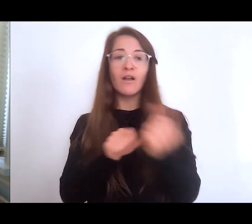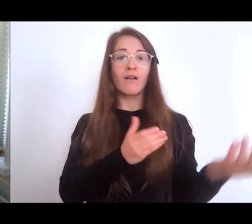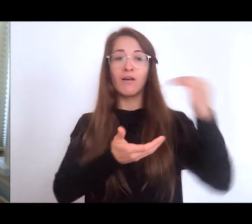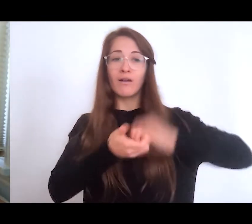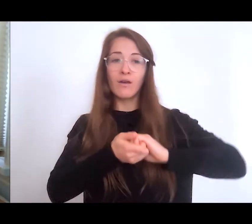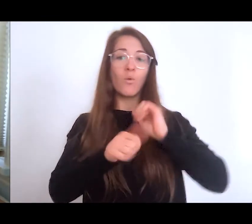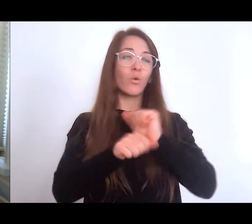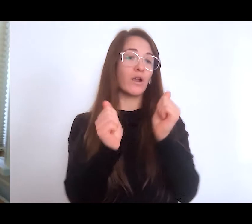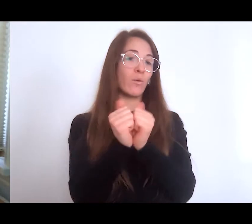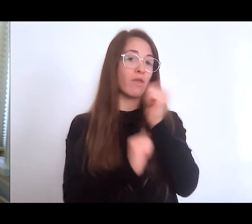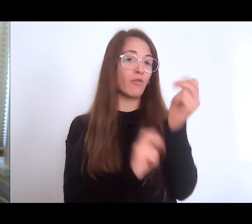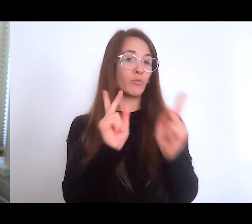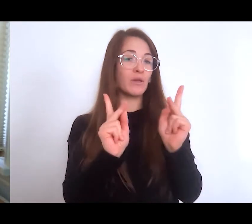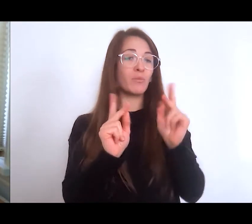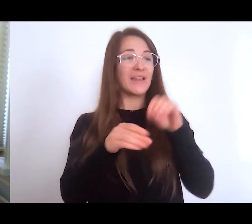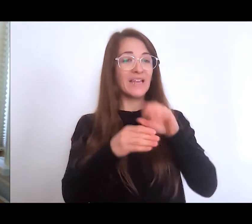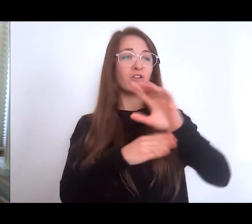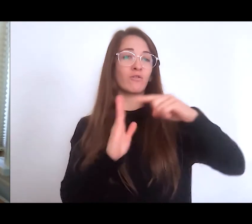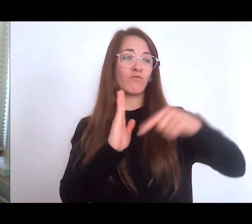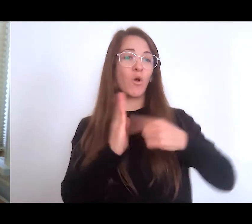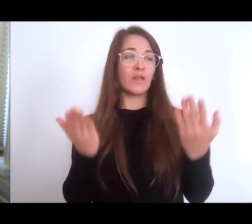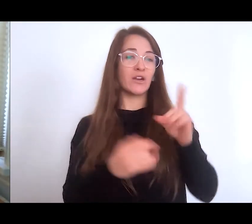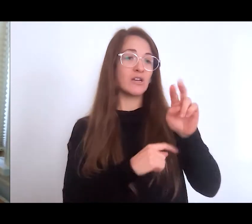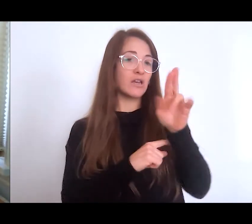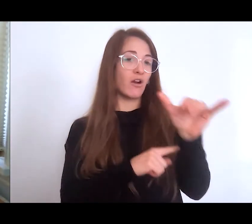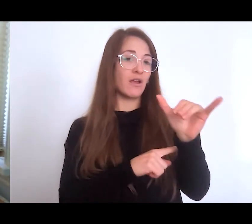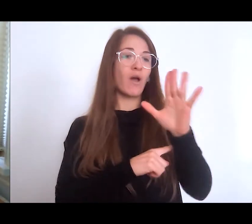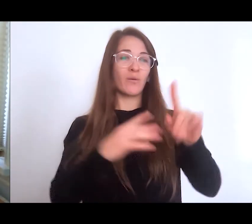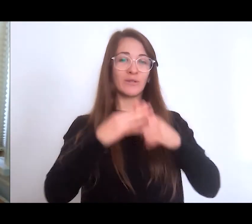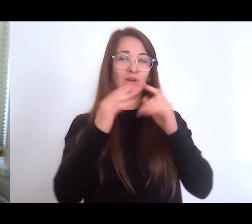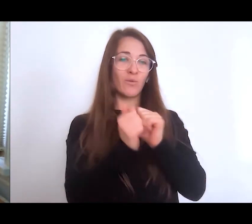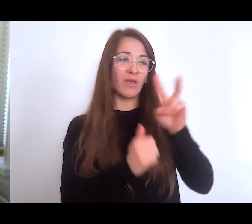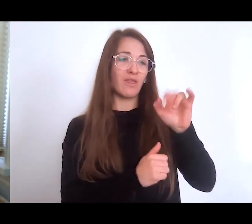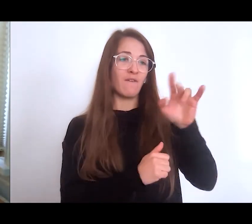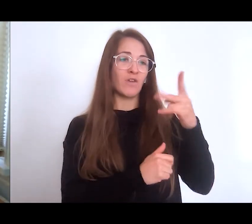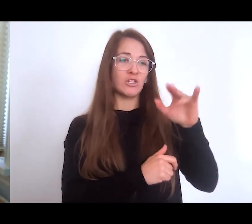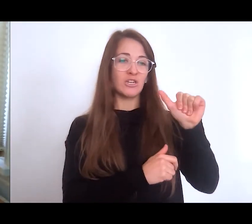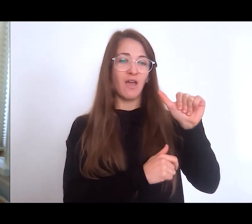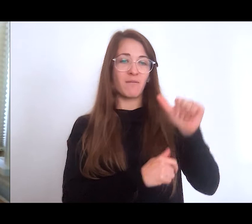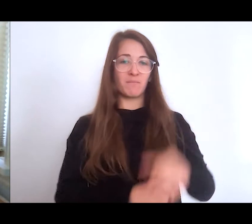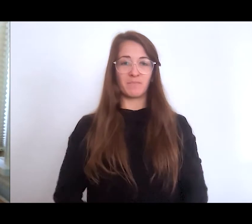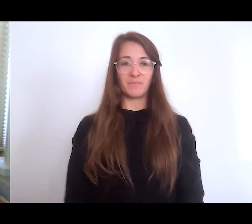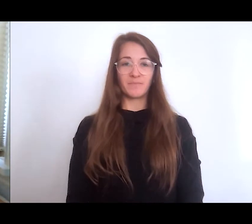OPPORTUNITIES FOR TEAM WORK AND COLLABORATION AND WORKING WITH OTHERS IN YOUR WORK HERE AT DRNY?